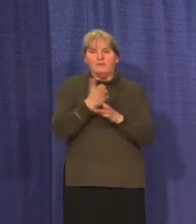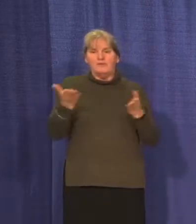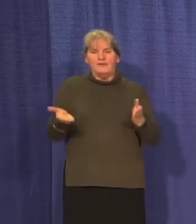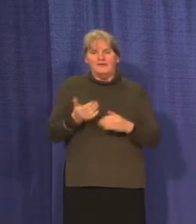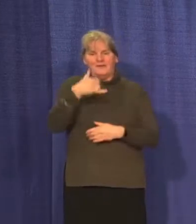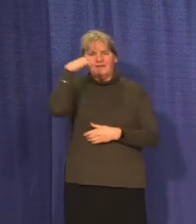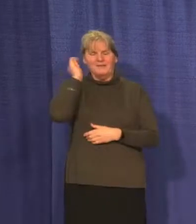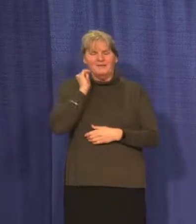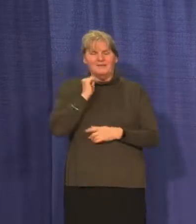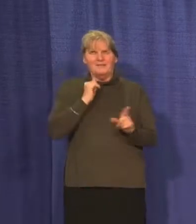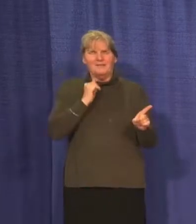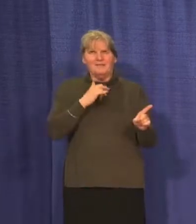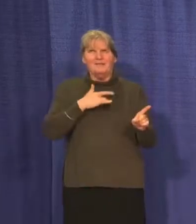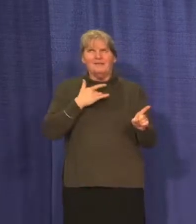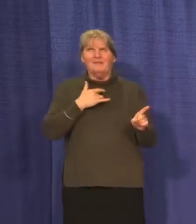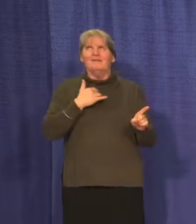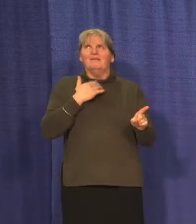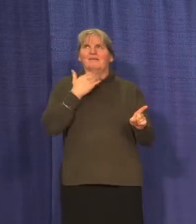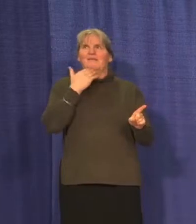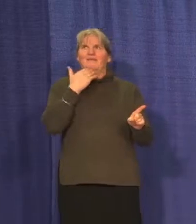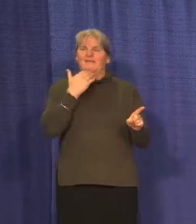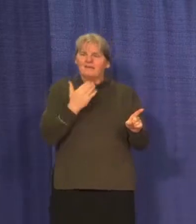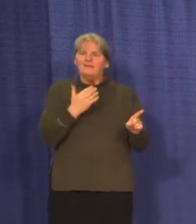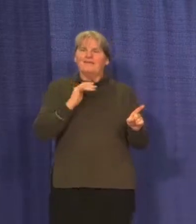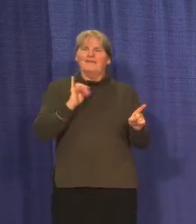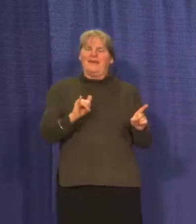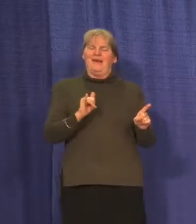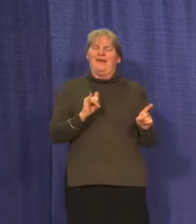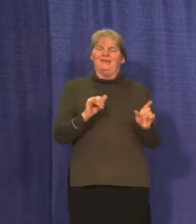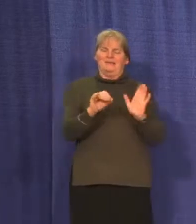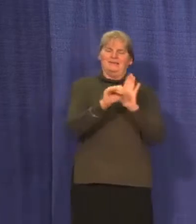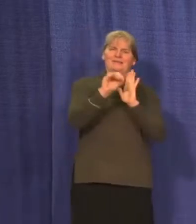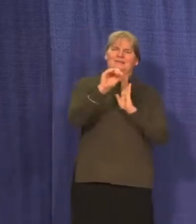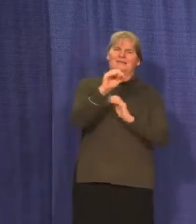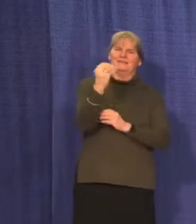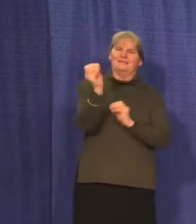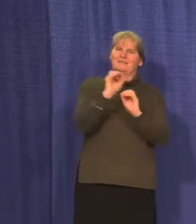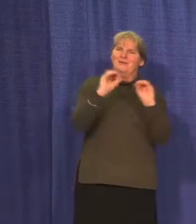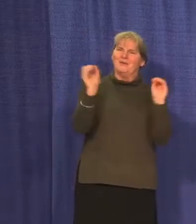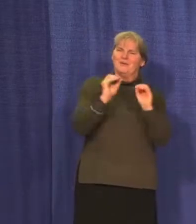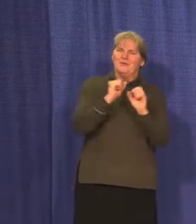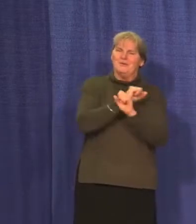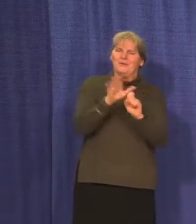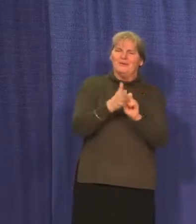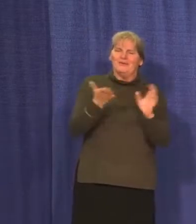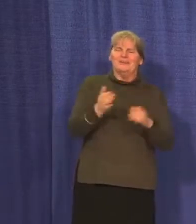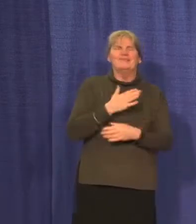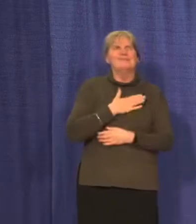It always feels great to arrive once more at zero. But every time that we get